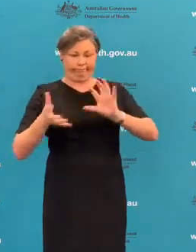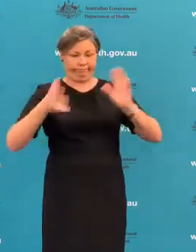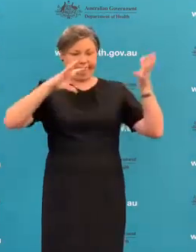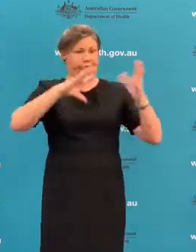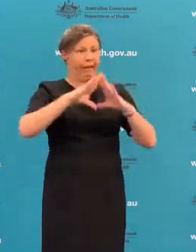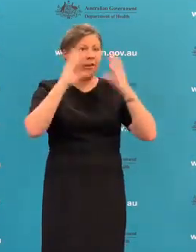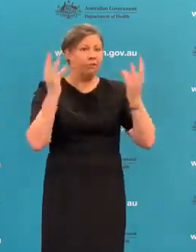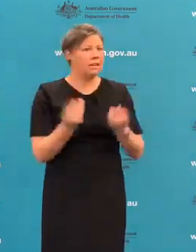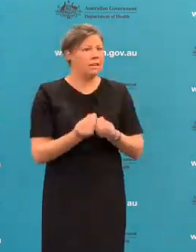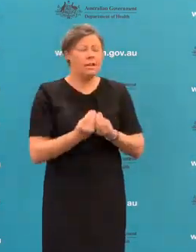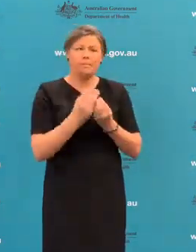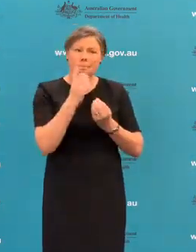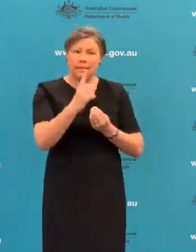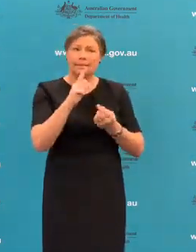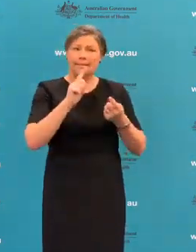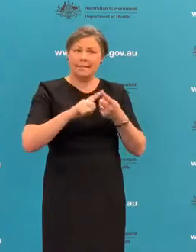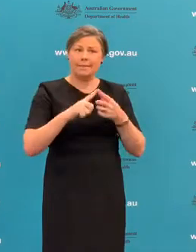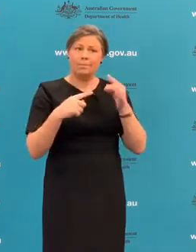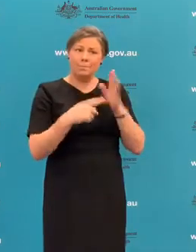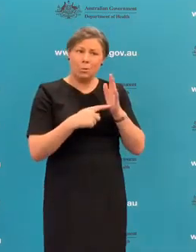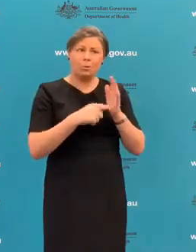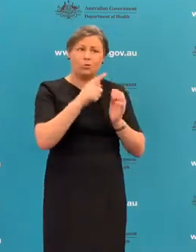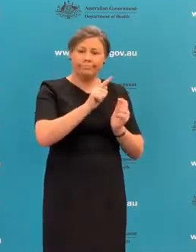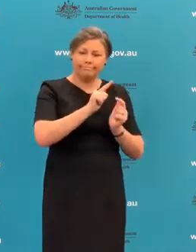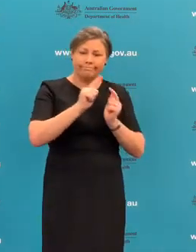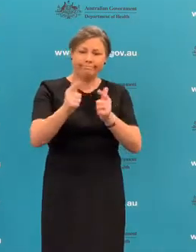it's still essential that we continue to seek advice and attention